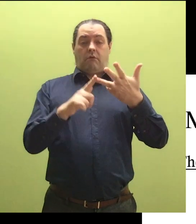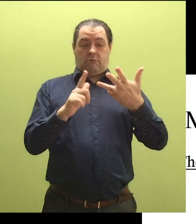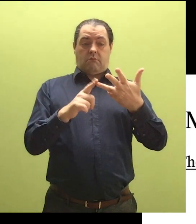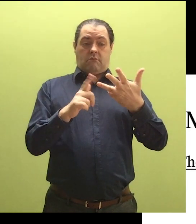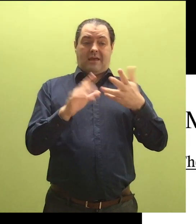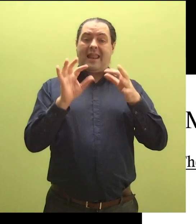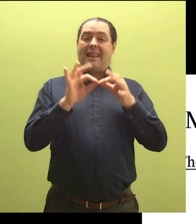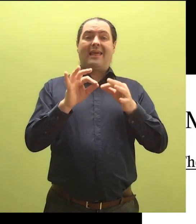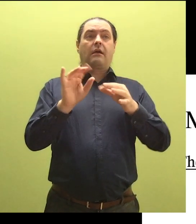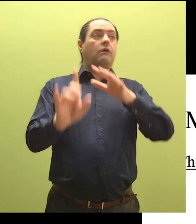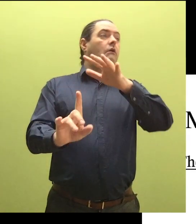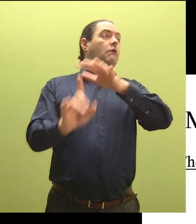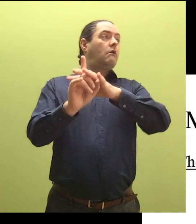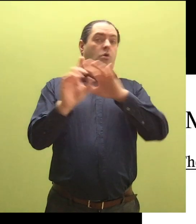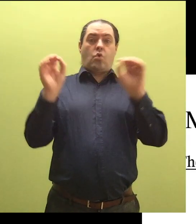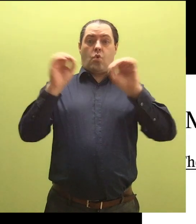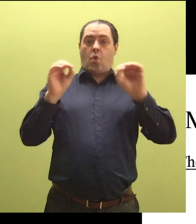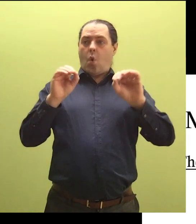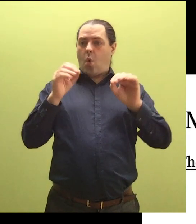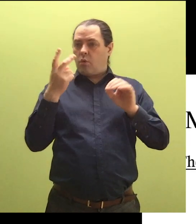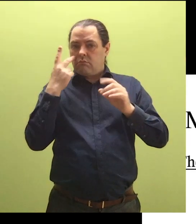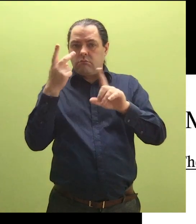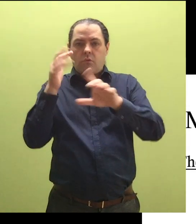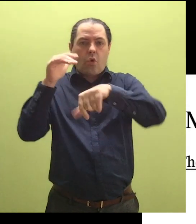to elicit causation events in which there is no direct contact